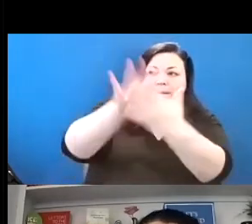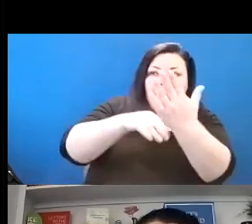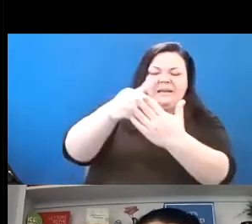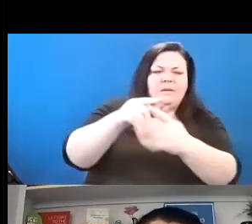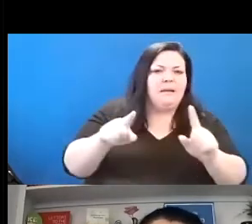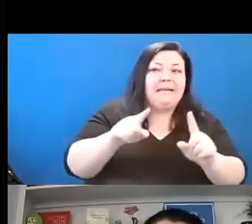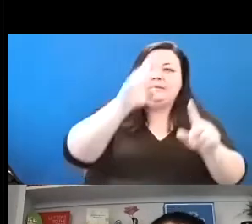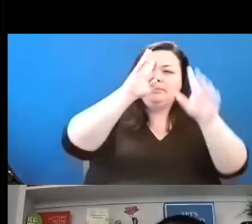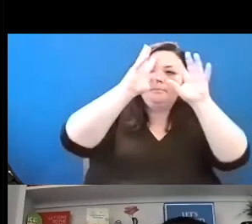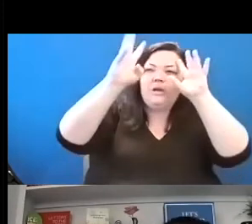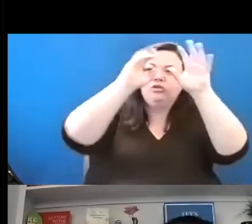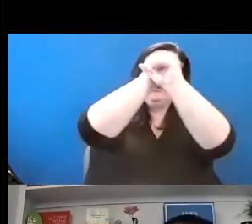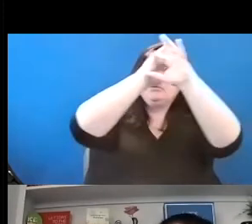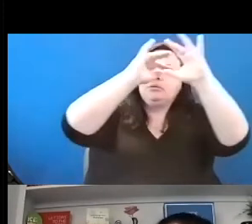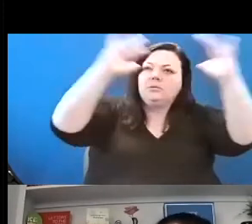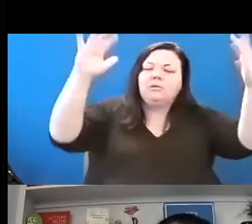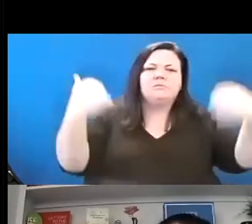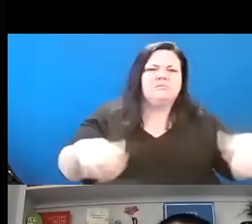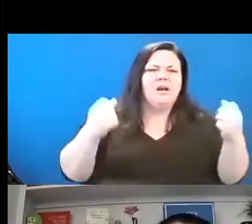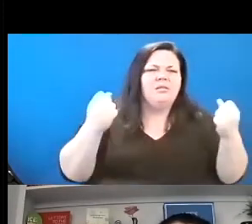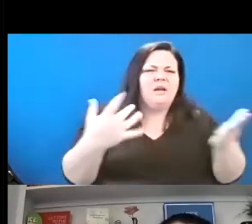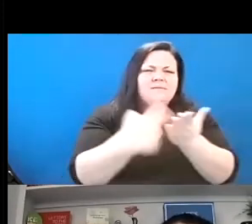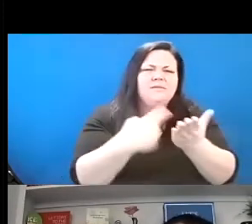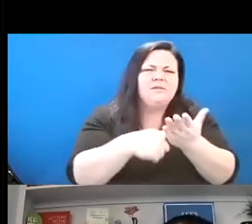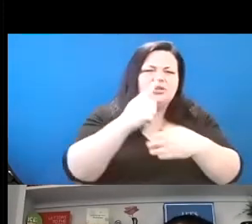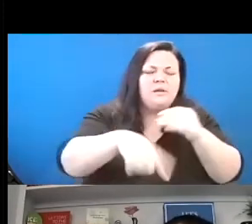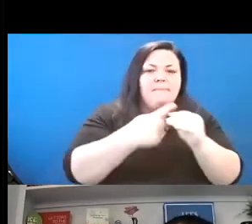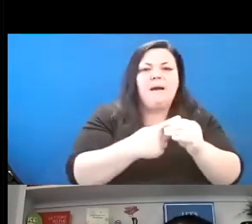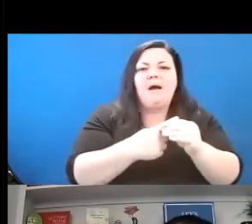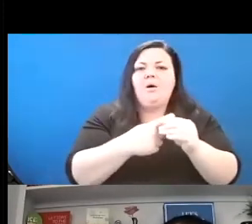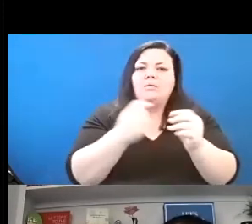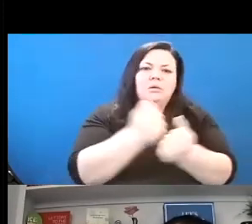there's a lot of discussion here of bold lover never never can style kiss